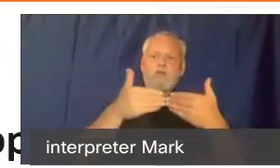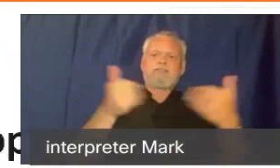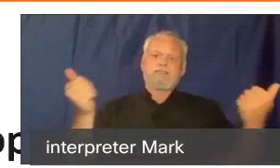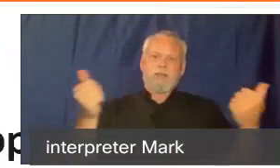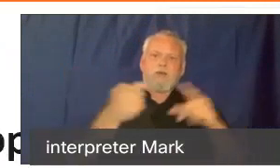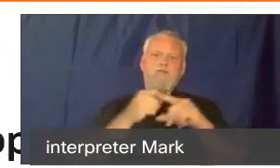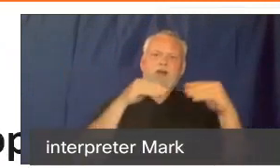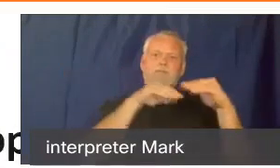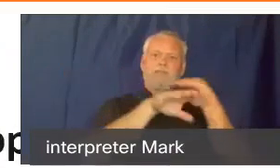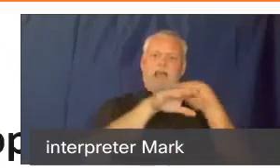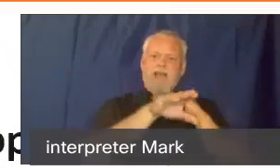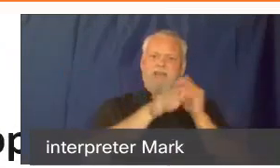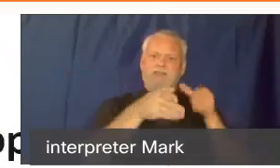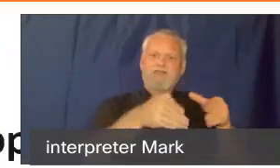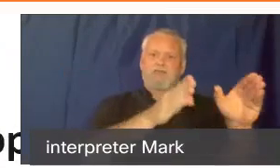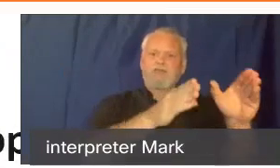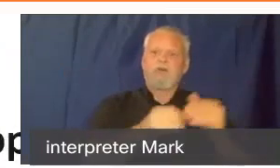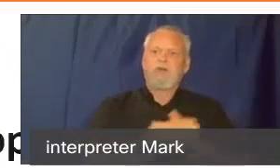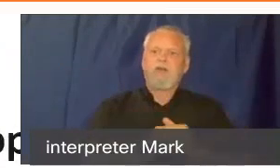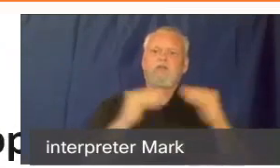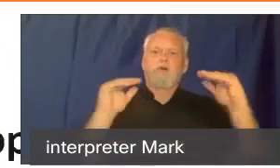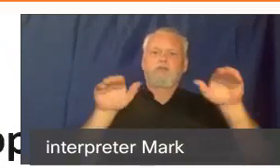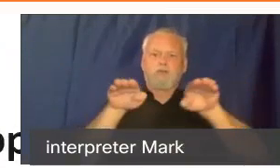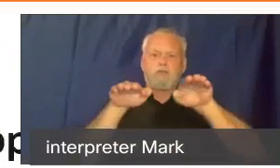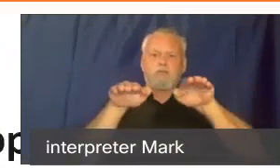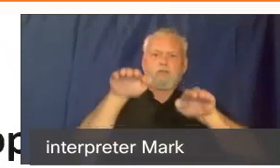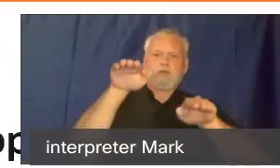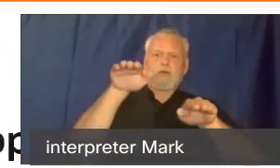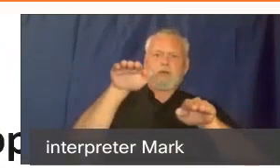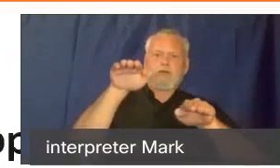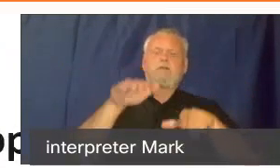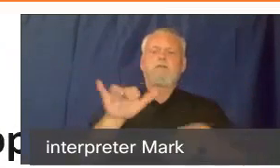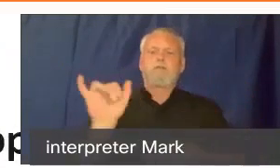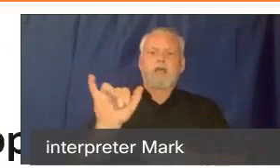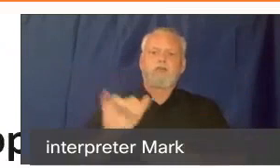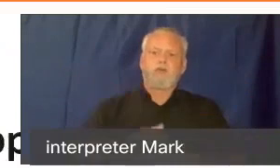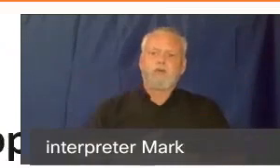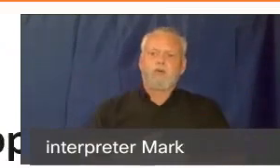And they're actually grades separated as well. Yes, they have a road.